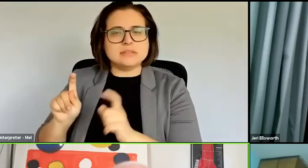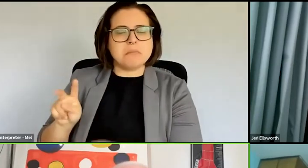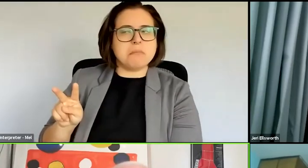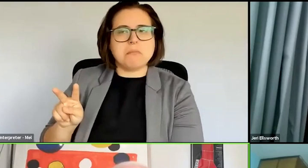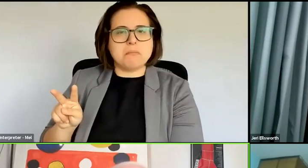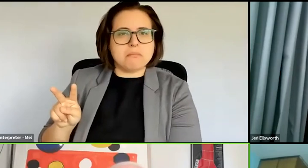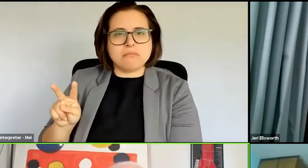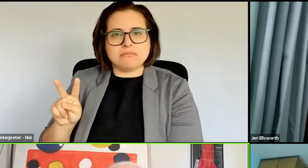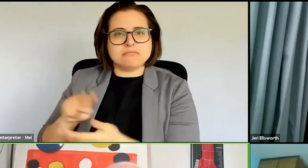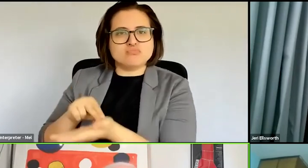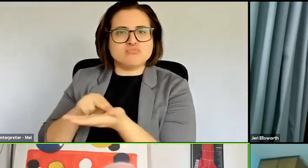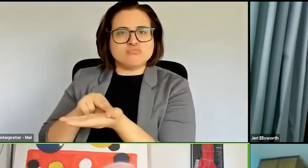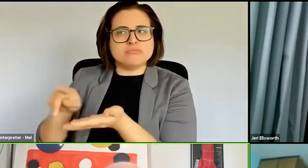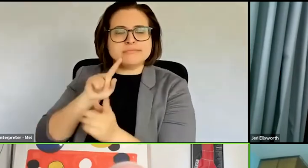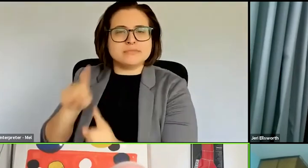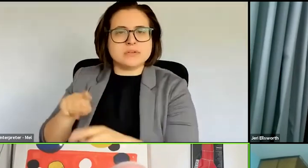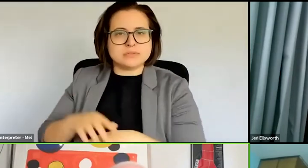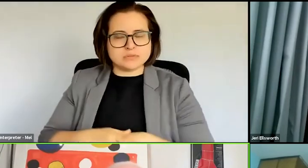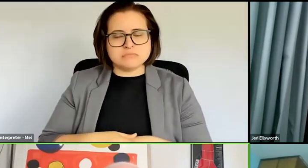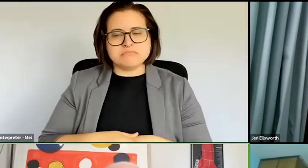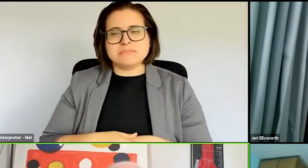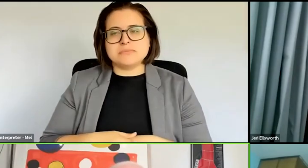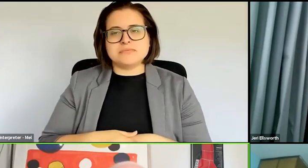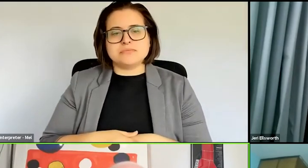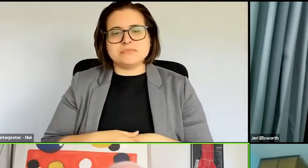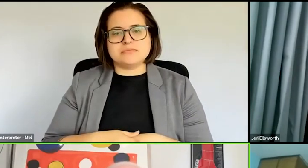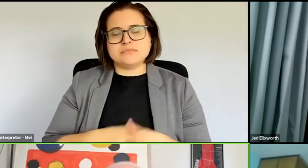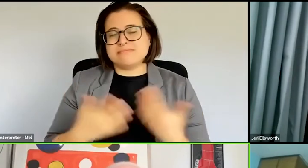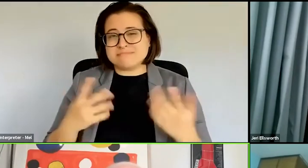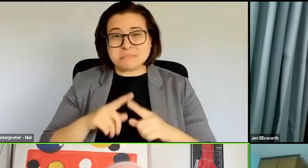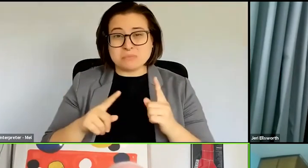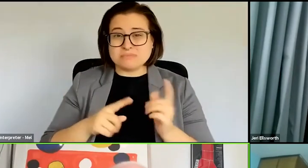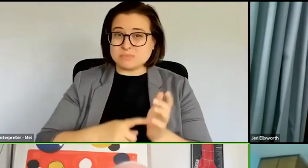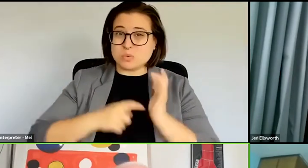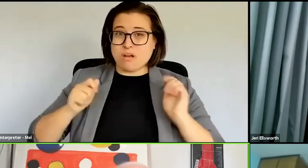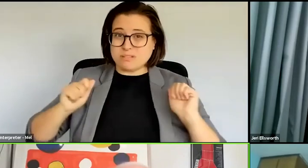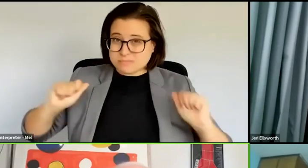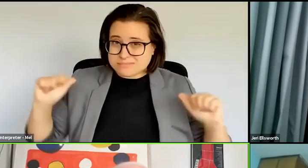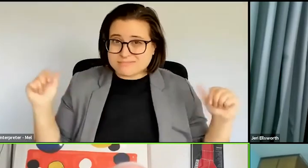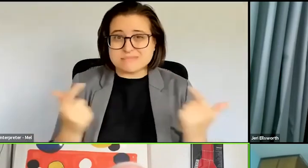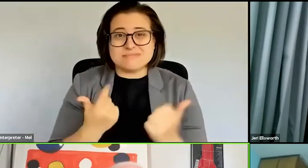etc., but the idea that you're going to make everybody happy all of the time is just nonsense,